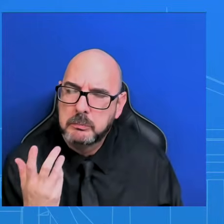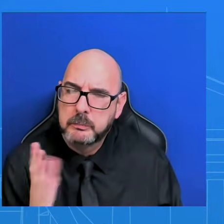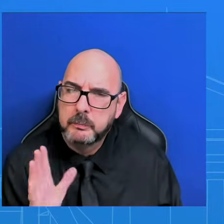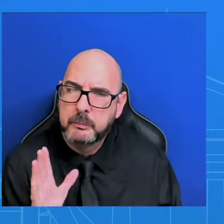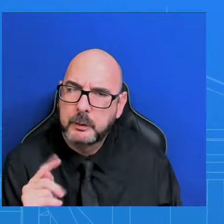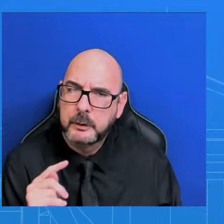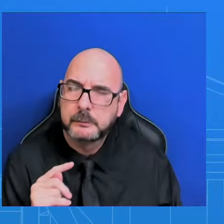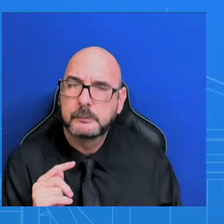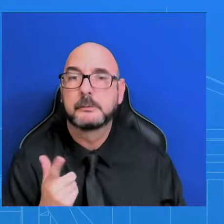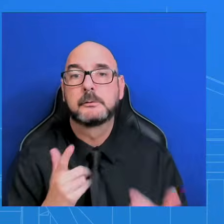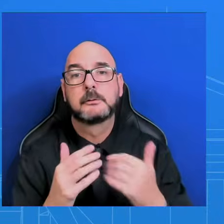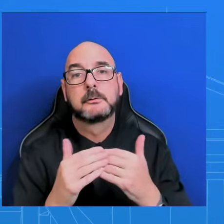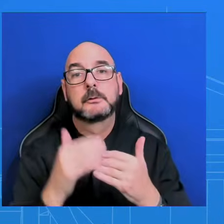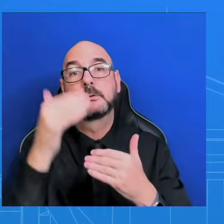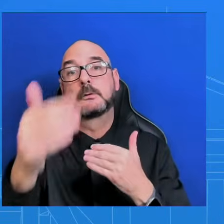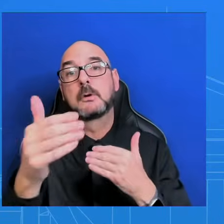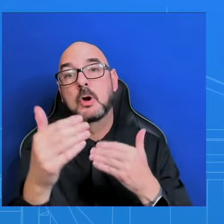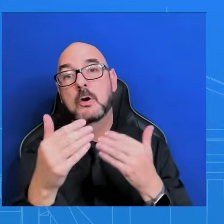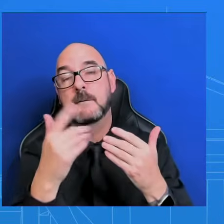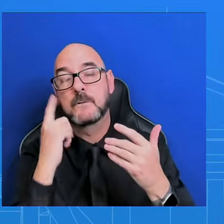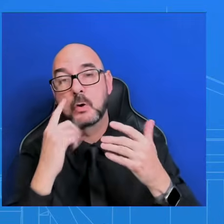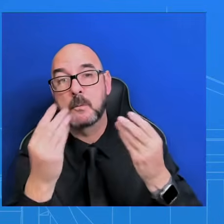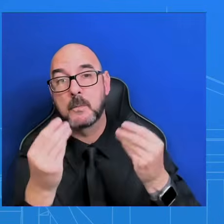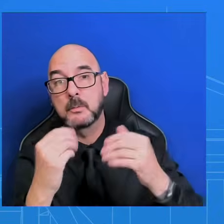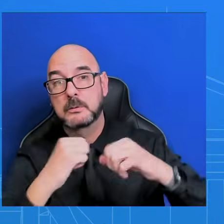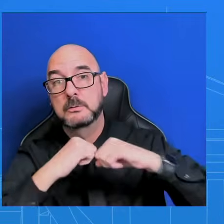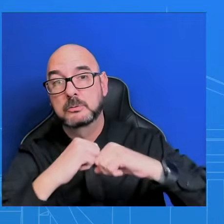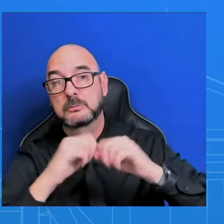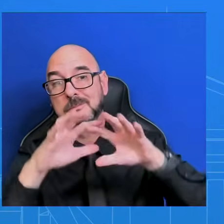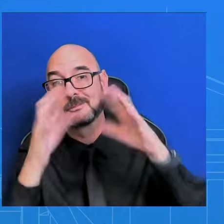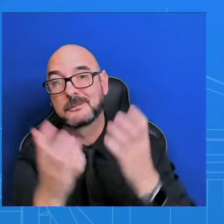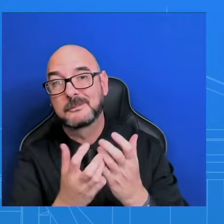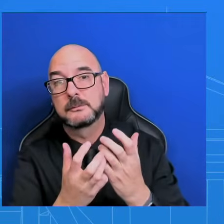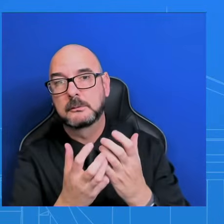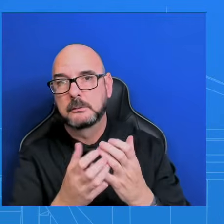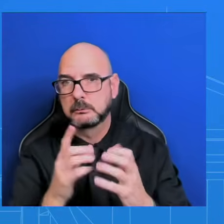particularly the security of the Israeli people, is a free and independent Palestinian state